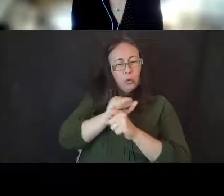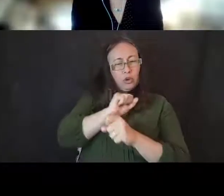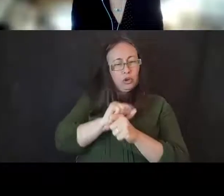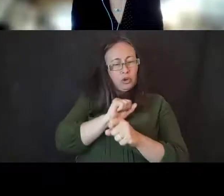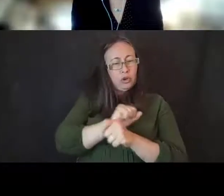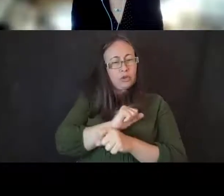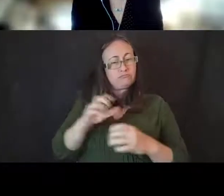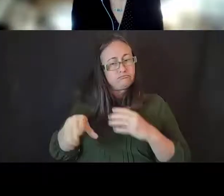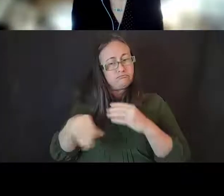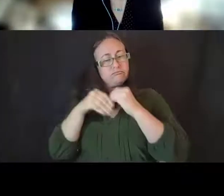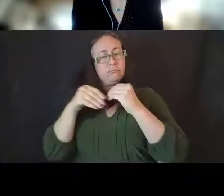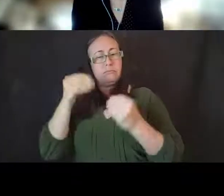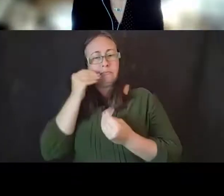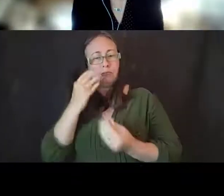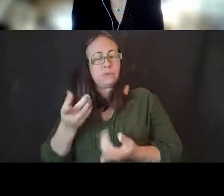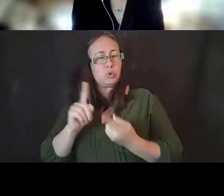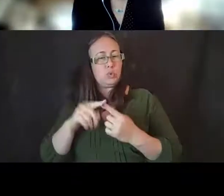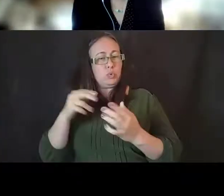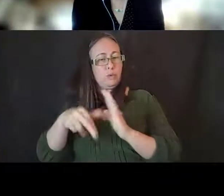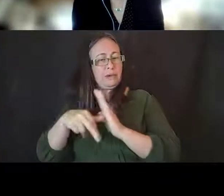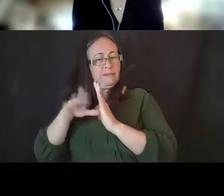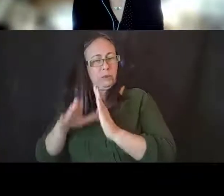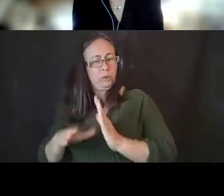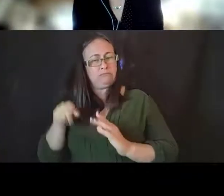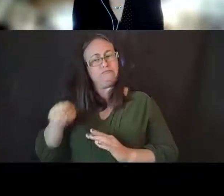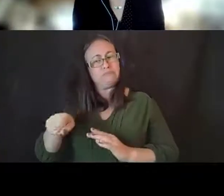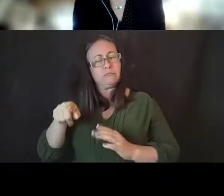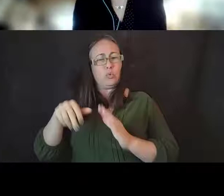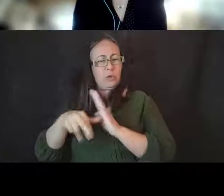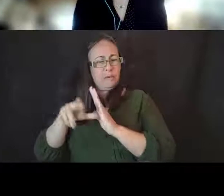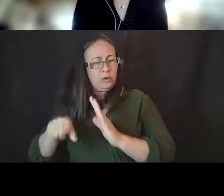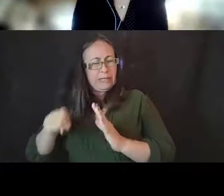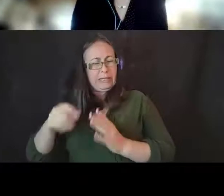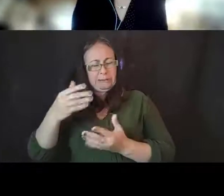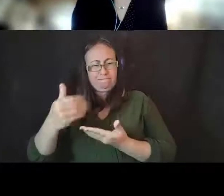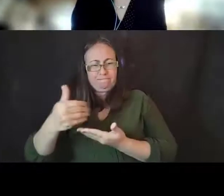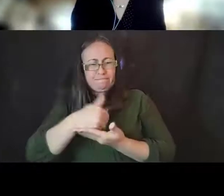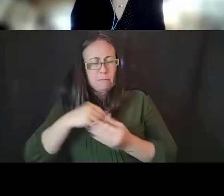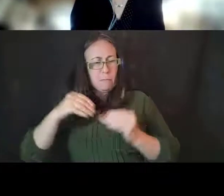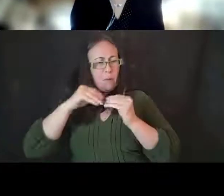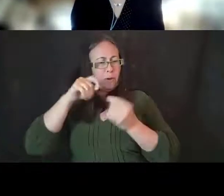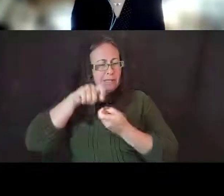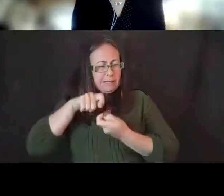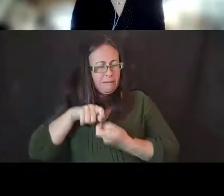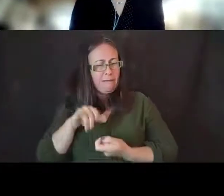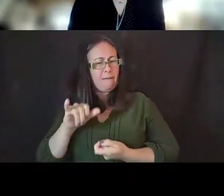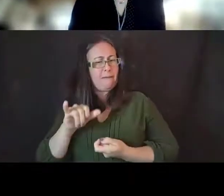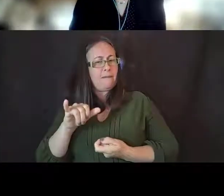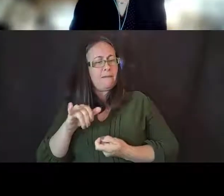So reviewers need to know more details in order to determine whether or not it looks like a proposal